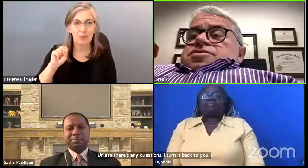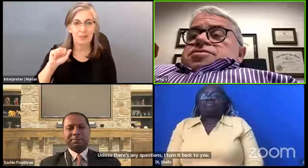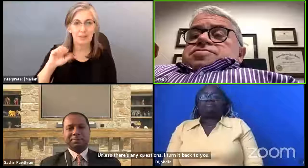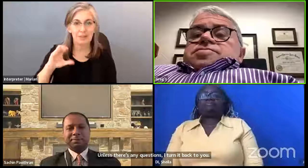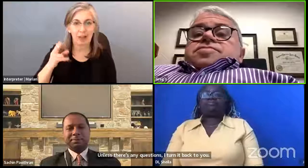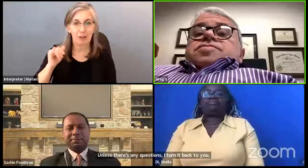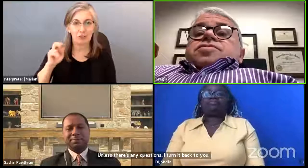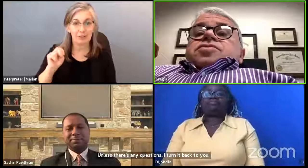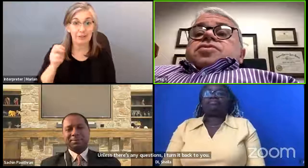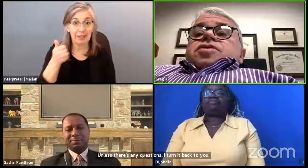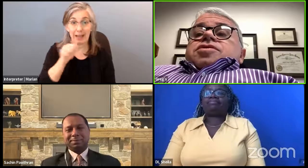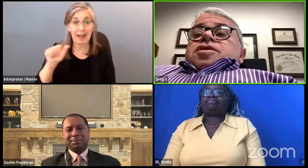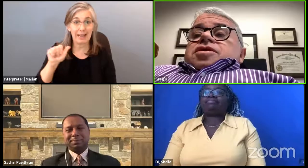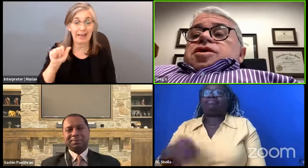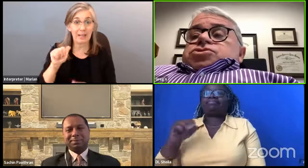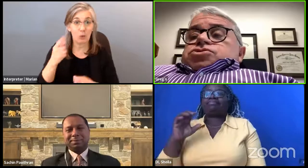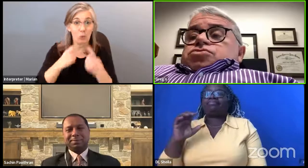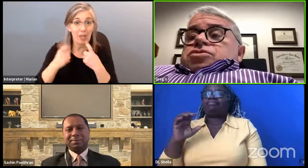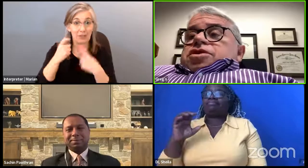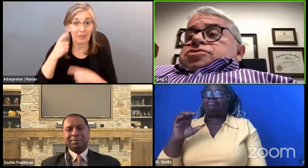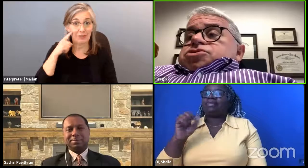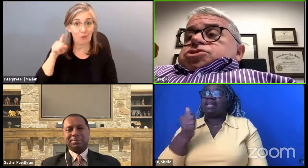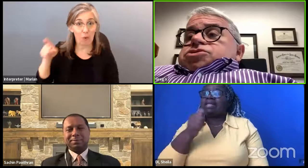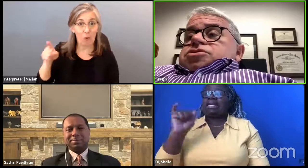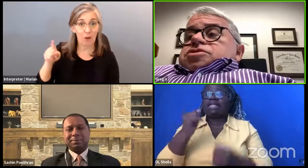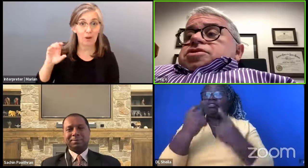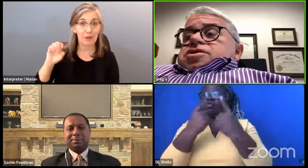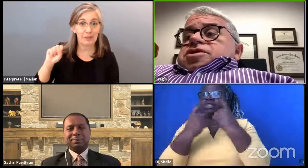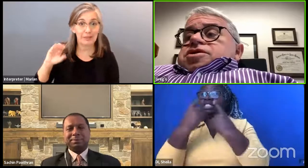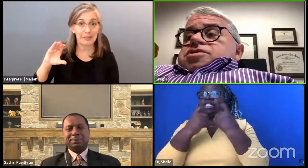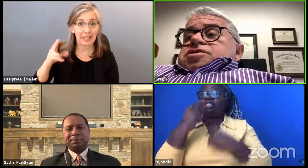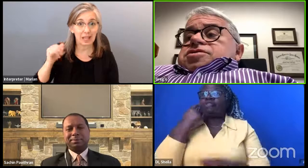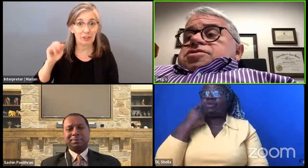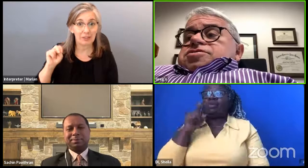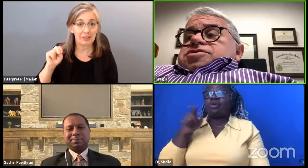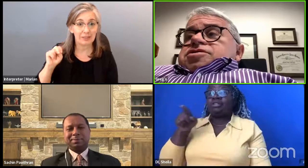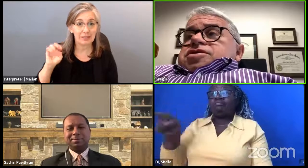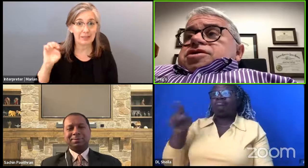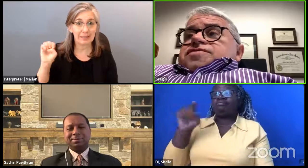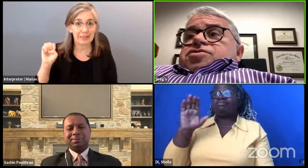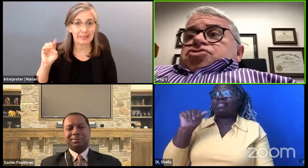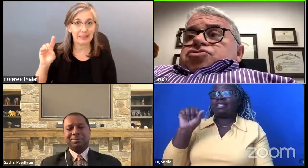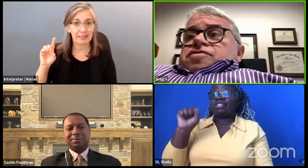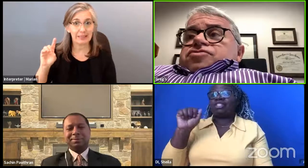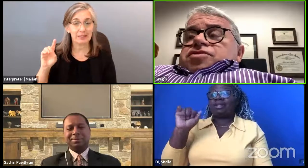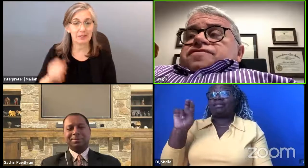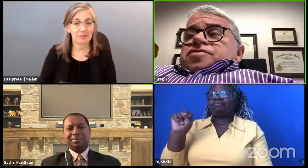I, too, would like to just A, thank Dave for his service.